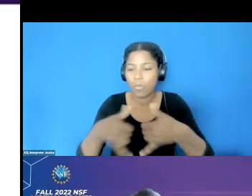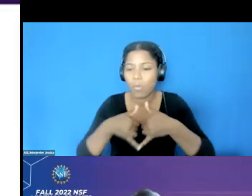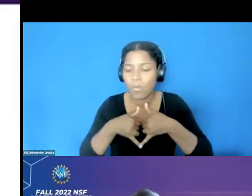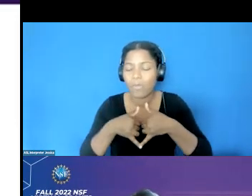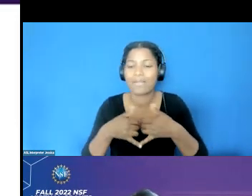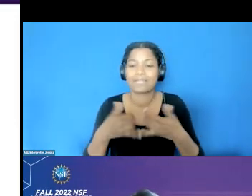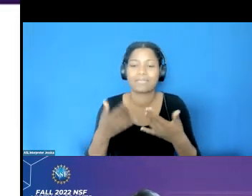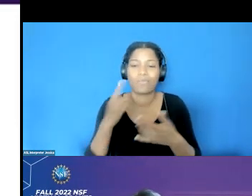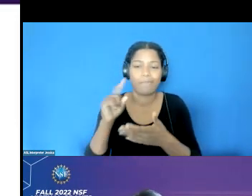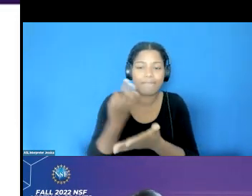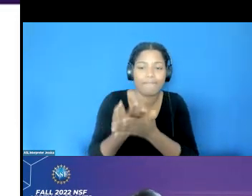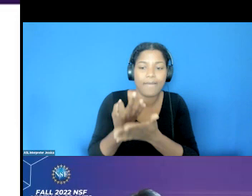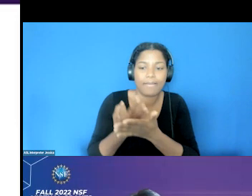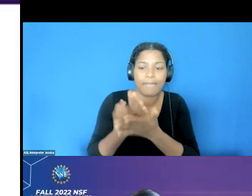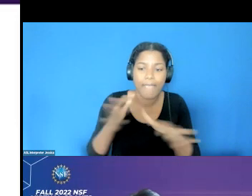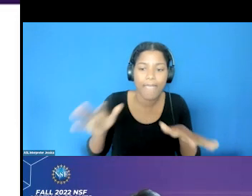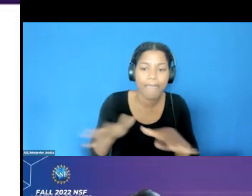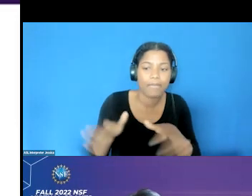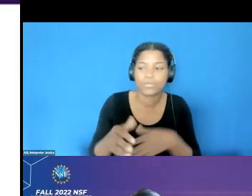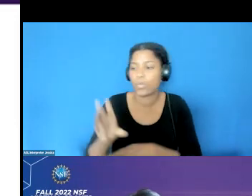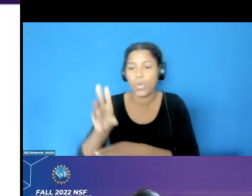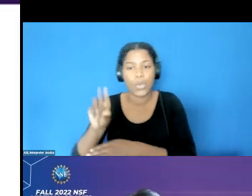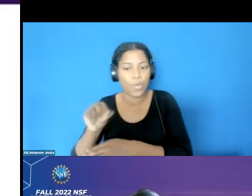of funding actions and no fund actions.